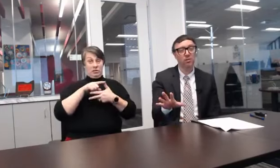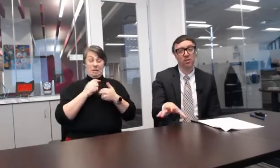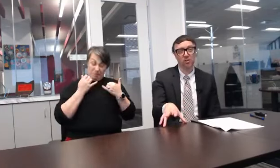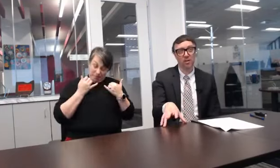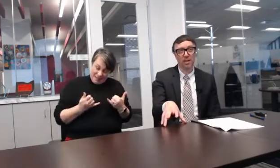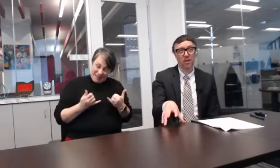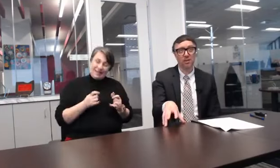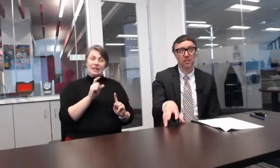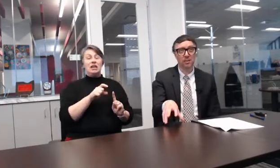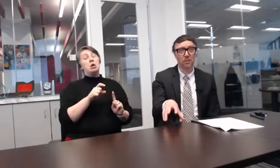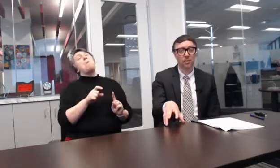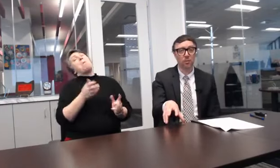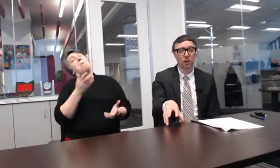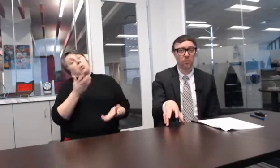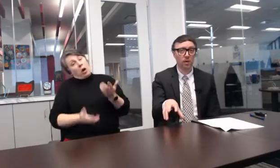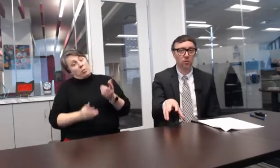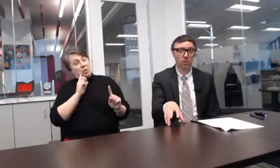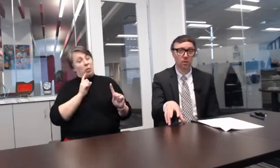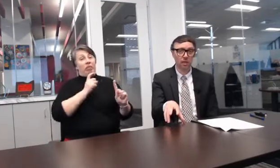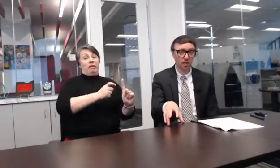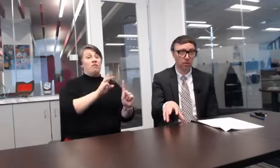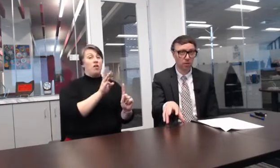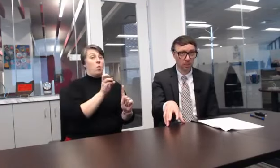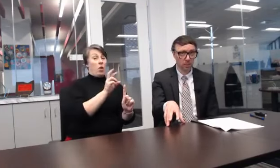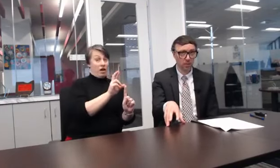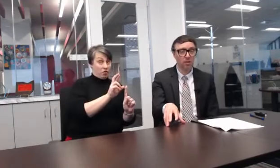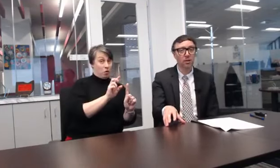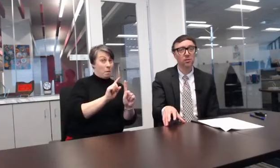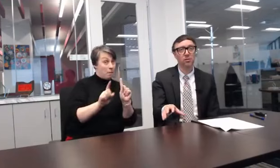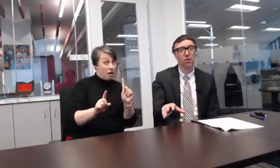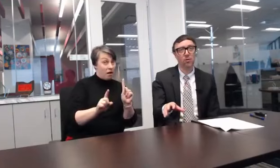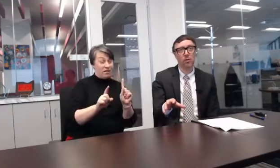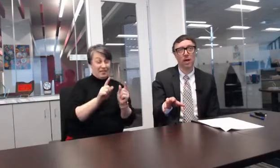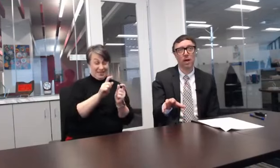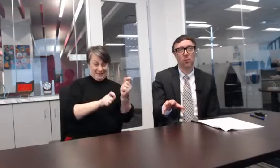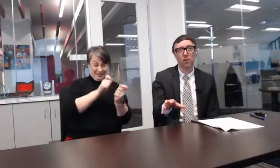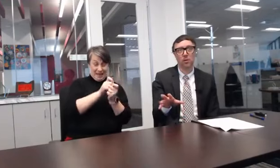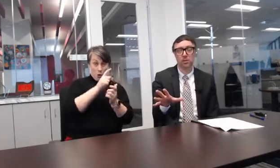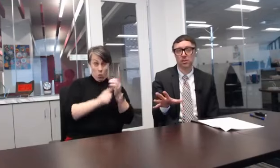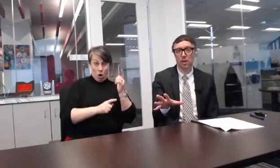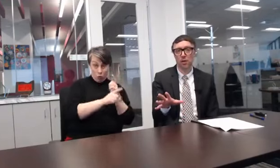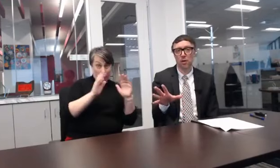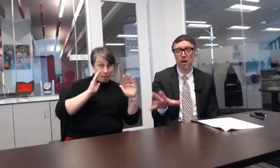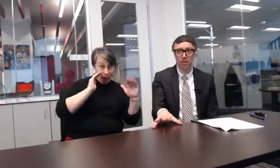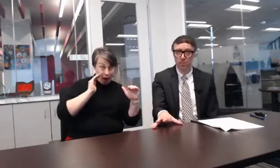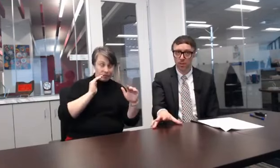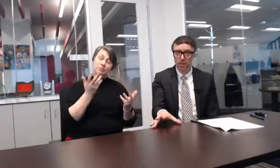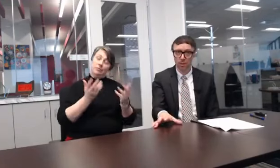You're also not guarantied to get the waiver that you think you need. So the County Board could say you have an immediate need,